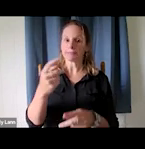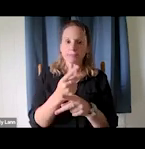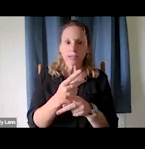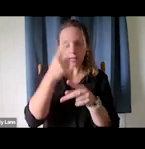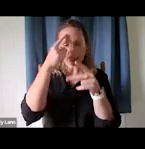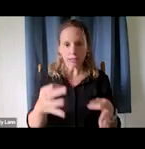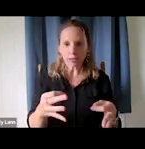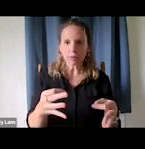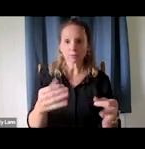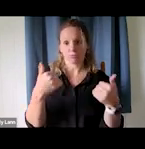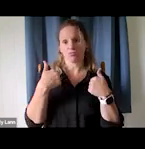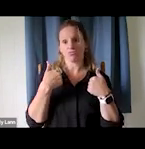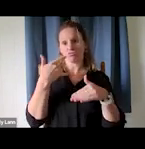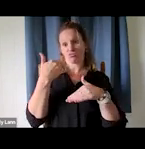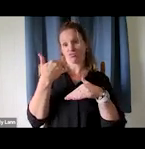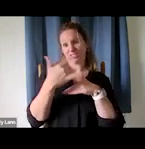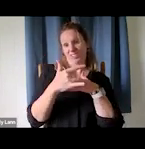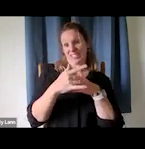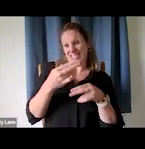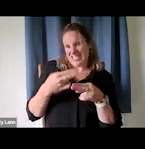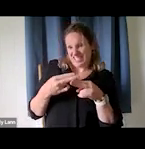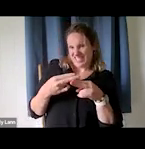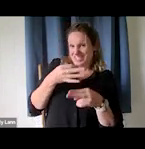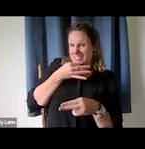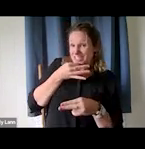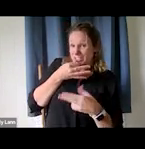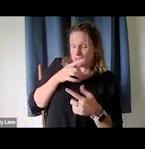we should have that available very shortly on the SOAR Online Course.